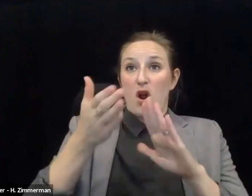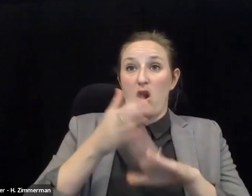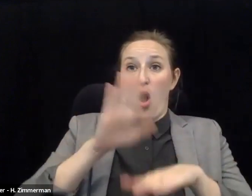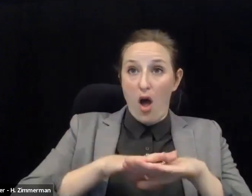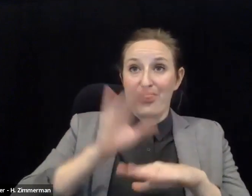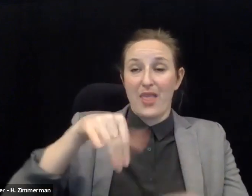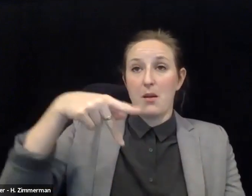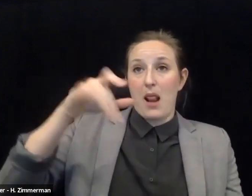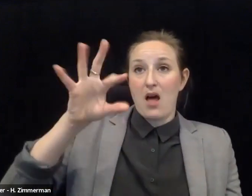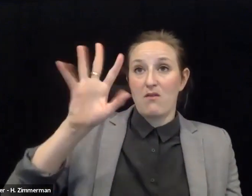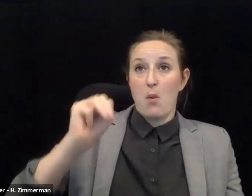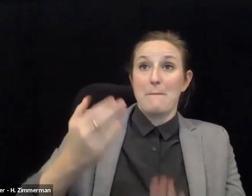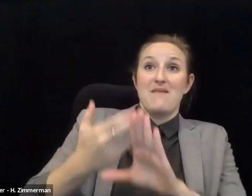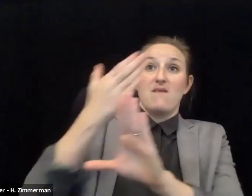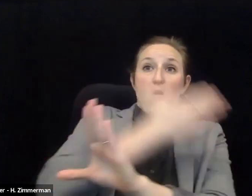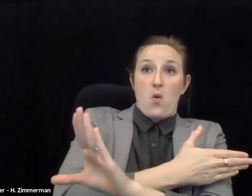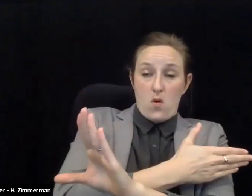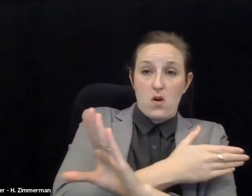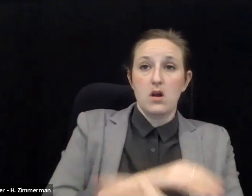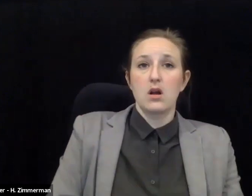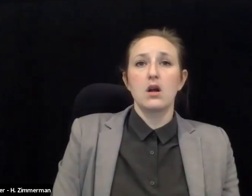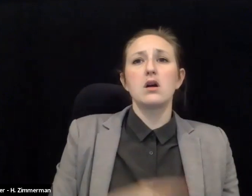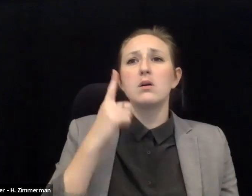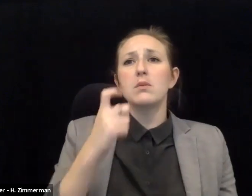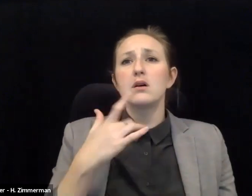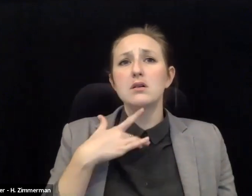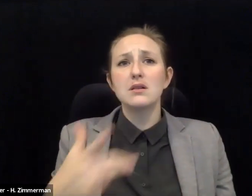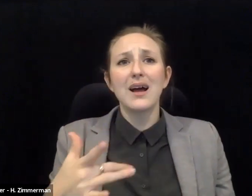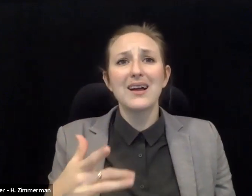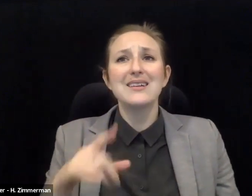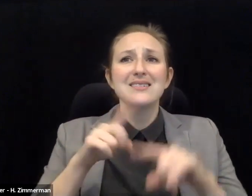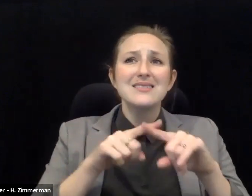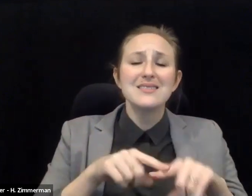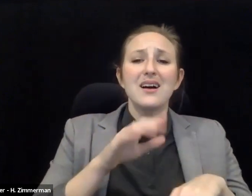And okay, because often sometimes it will differ based on the platform or there might